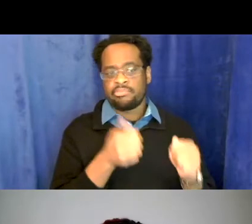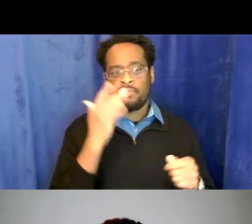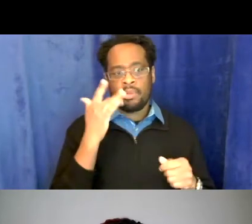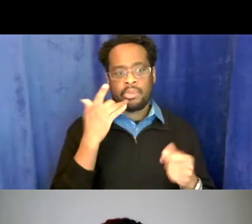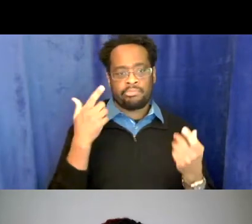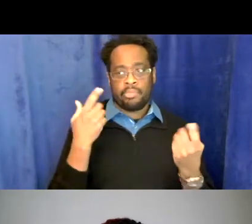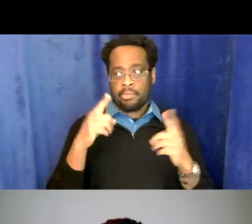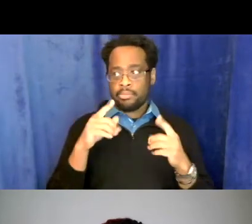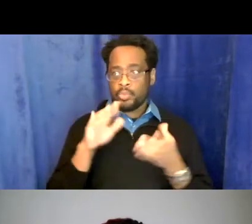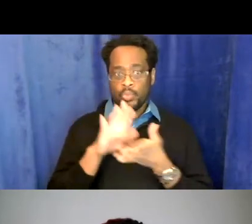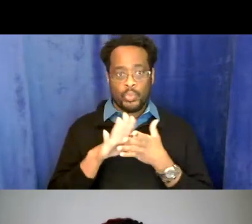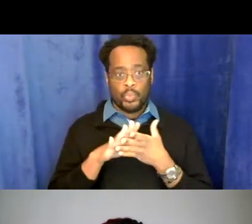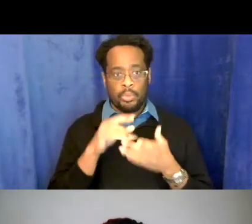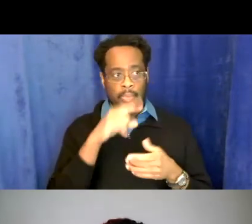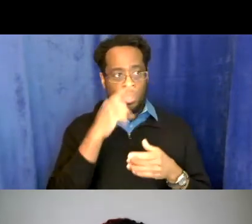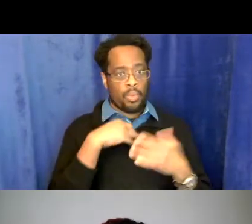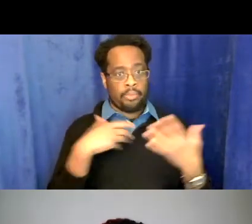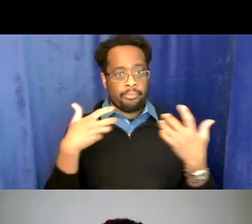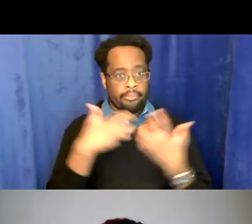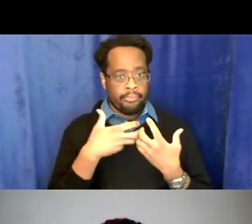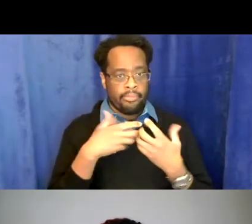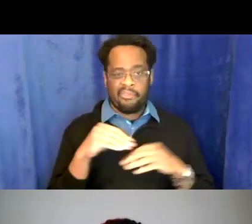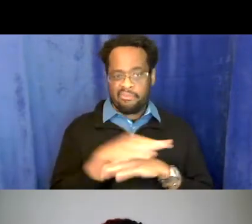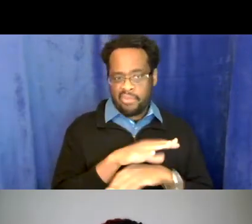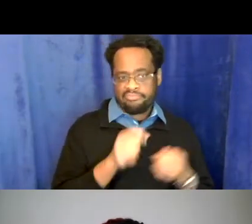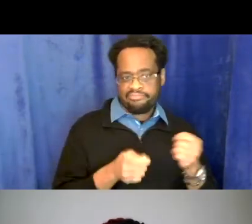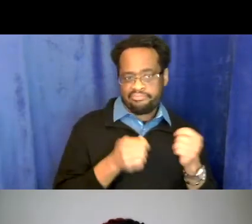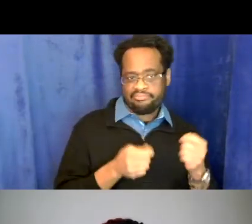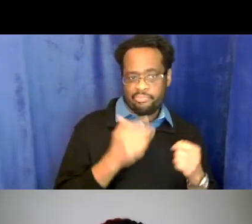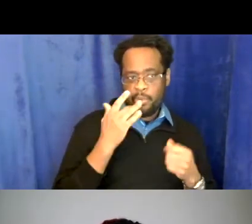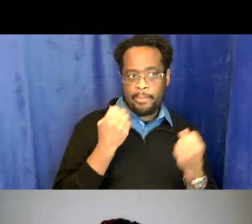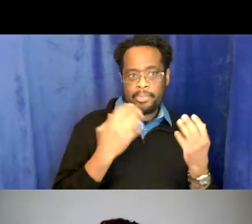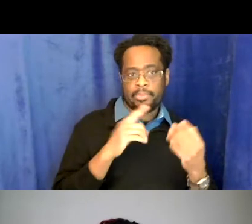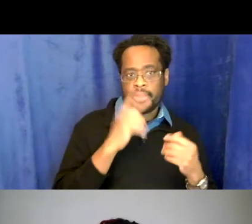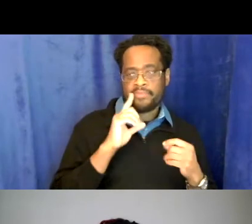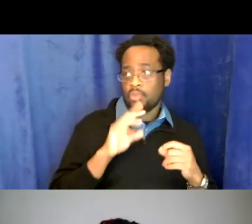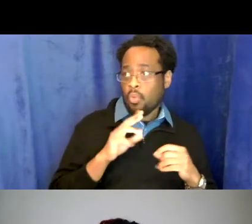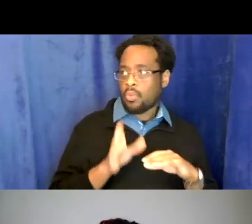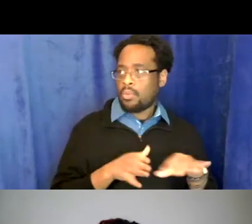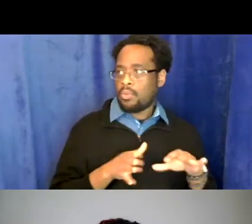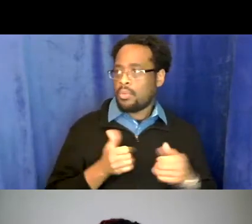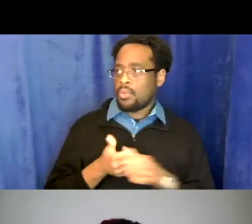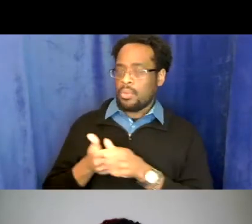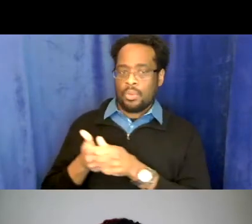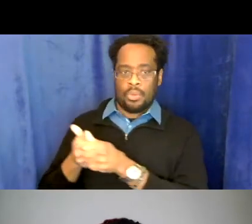and the linguistic features are still changing excuse me and they are being influenced by